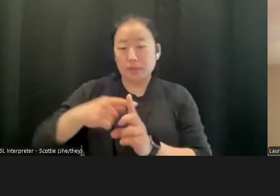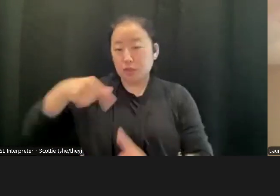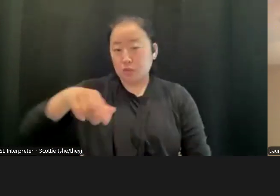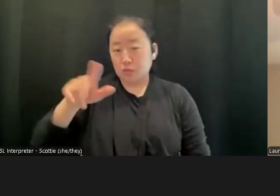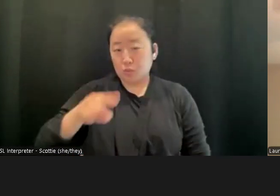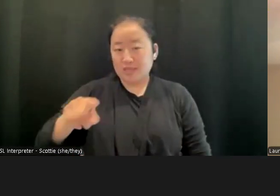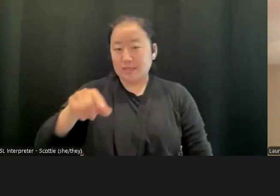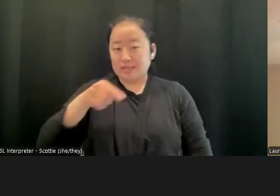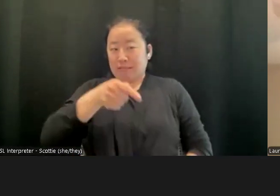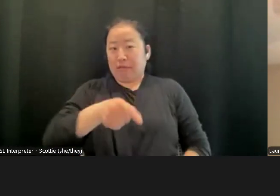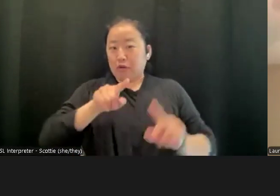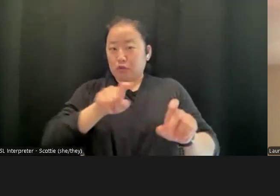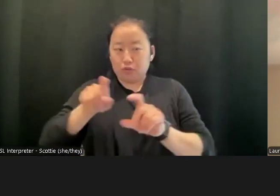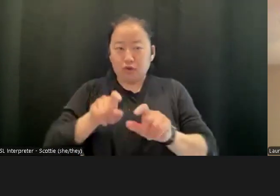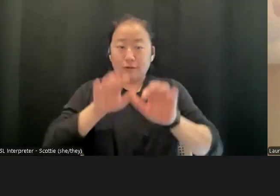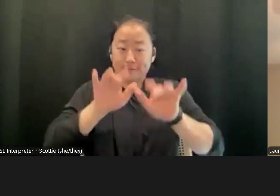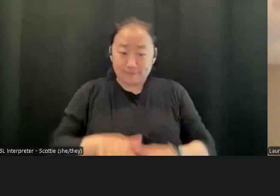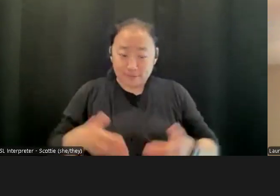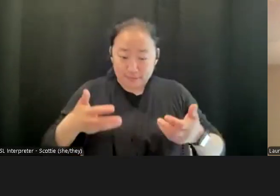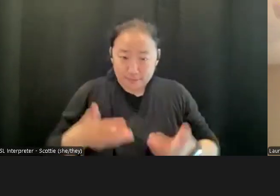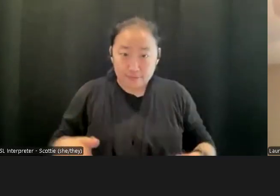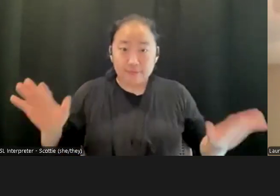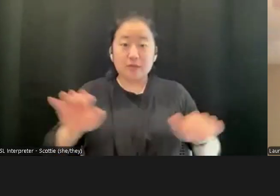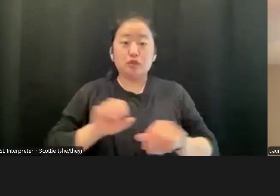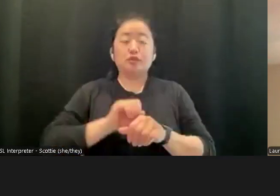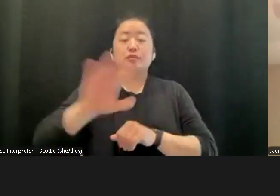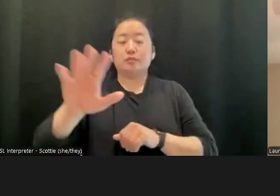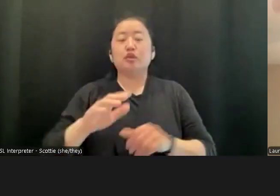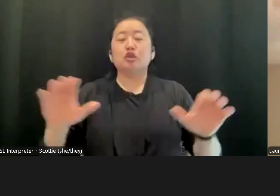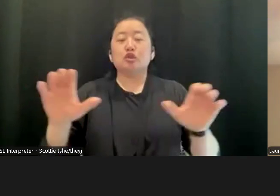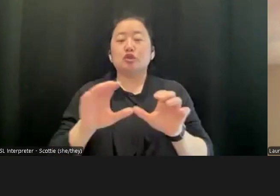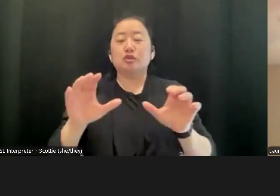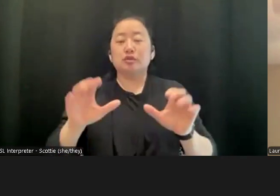Those certificates will be emailed out within 30 days of today's date.